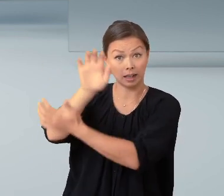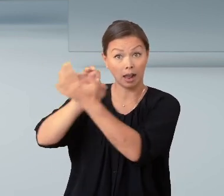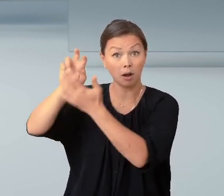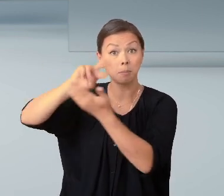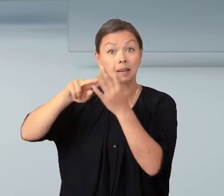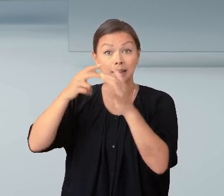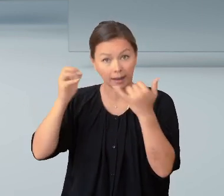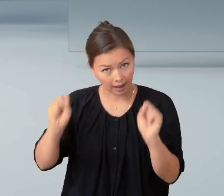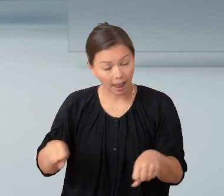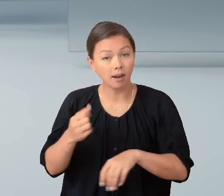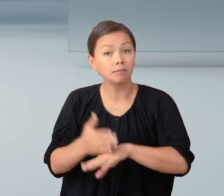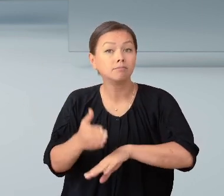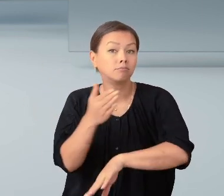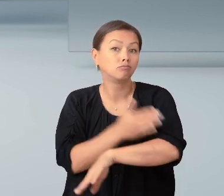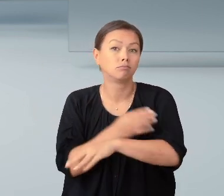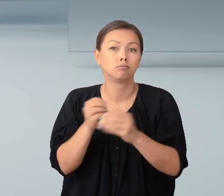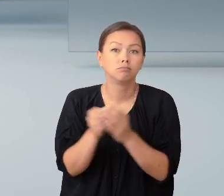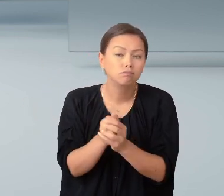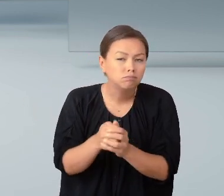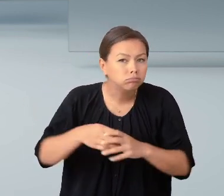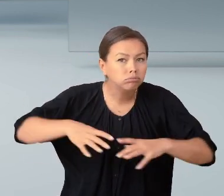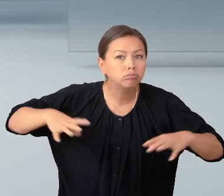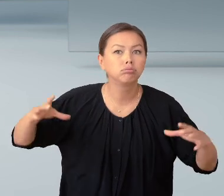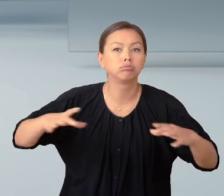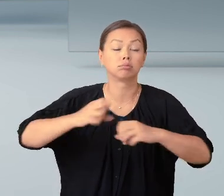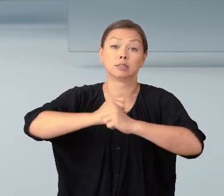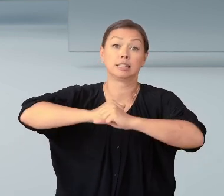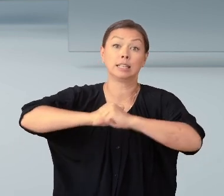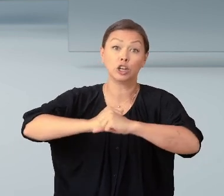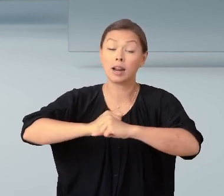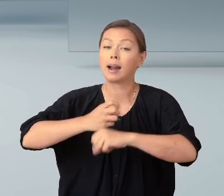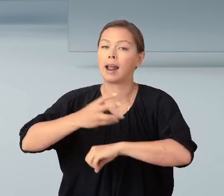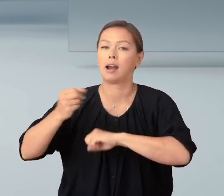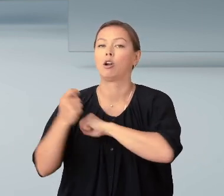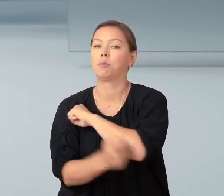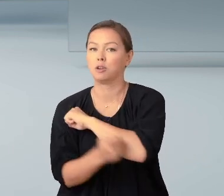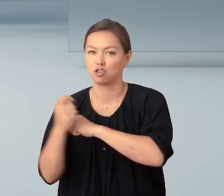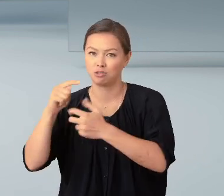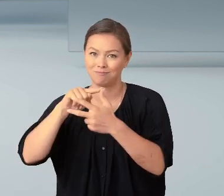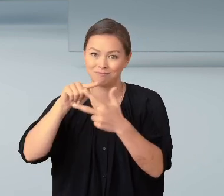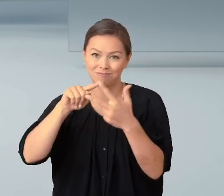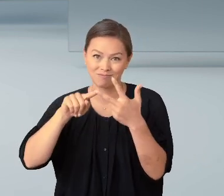scalability, security, and automation. Start your migration process by